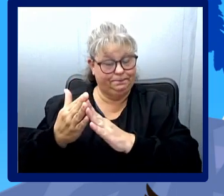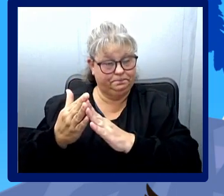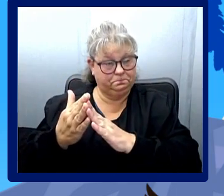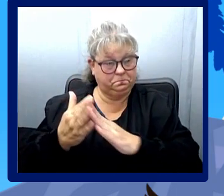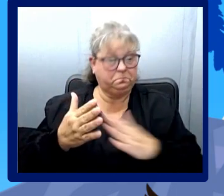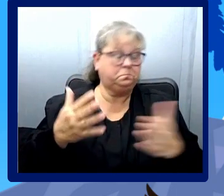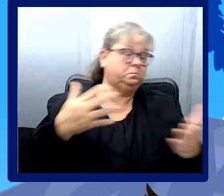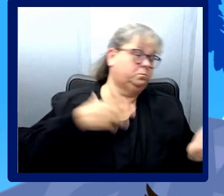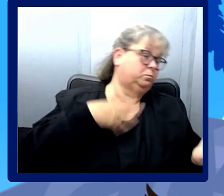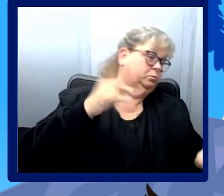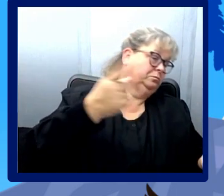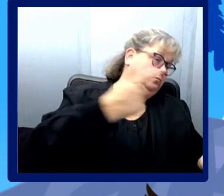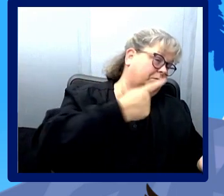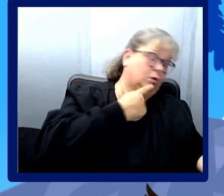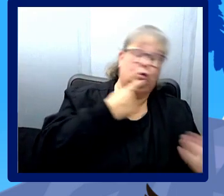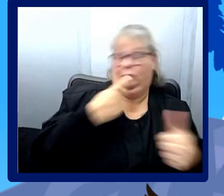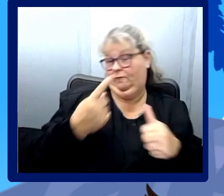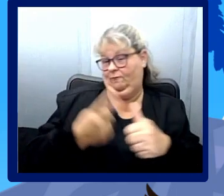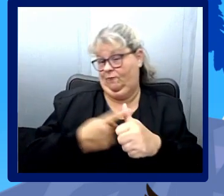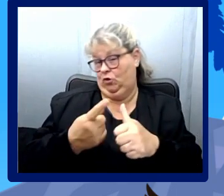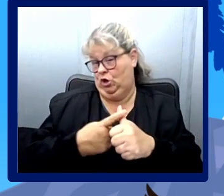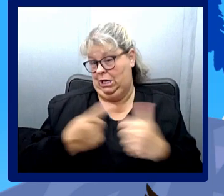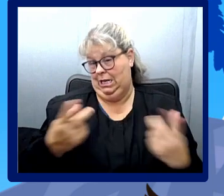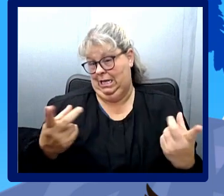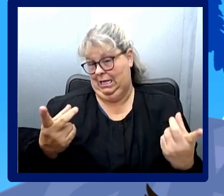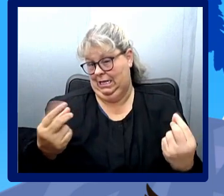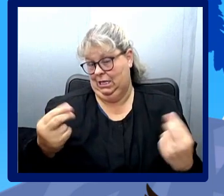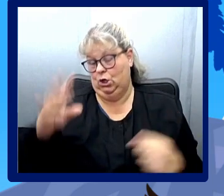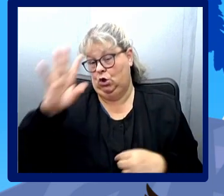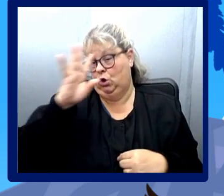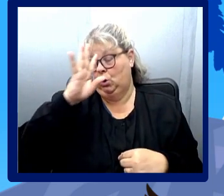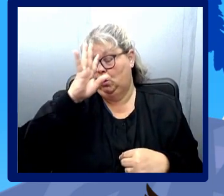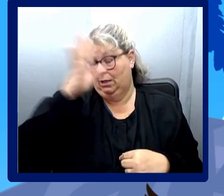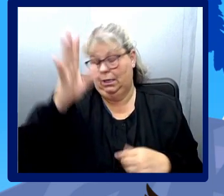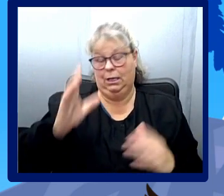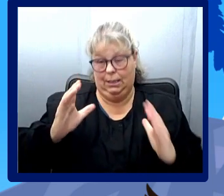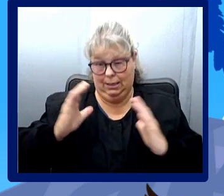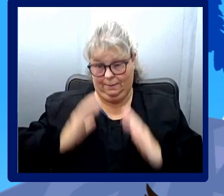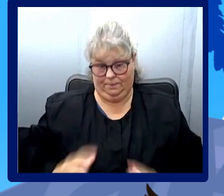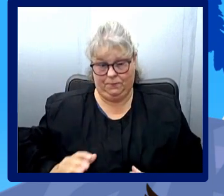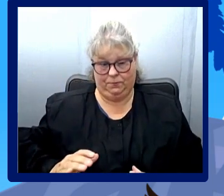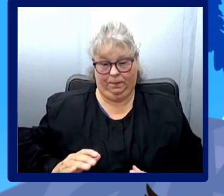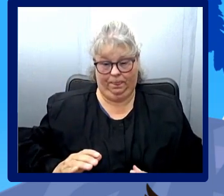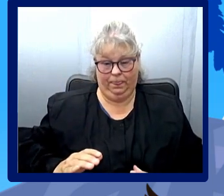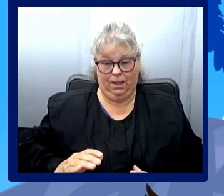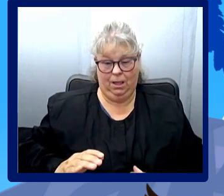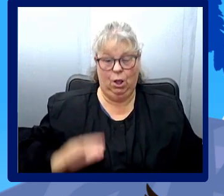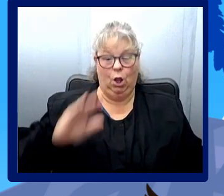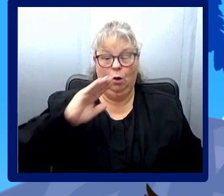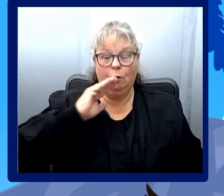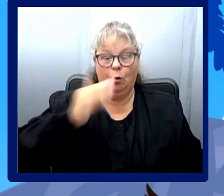into our community. We automated it in the background of Flow, and I'll show you the Welcome Mat in a bit in the org.